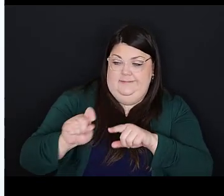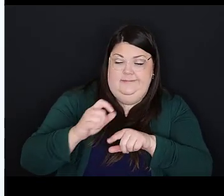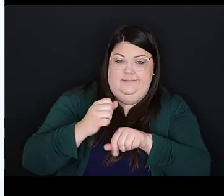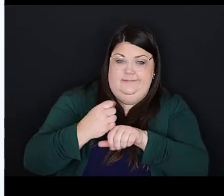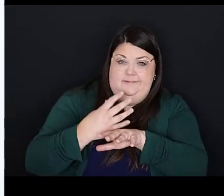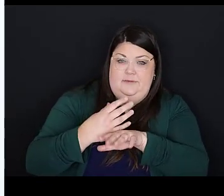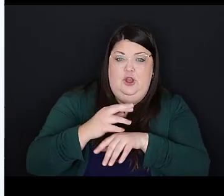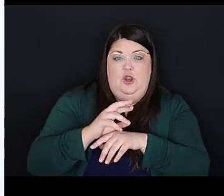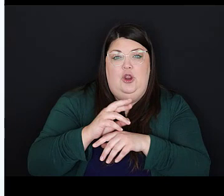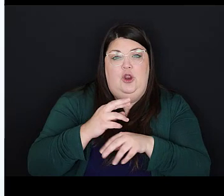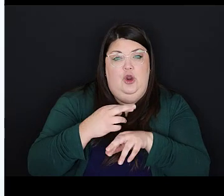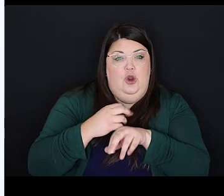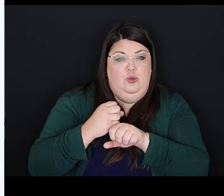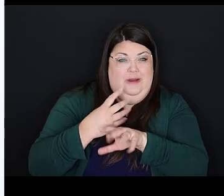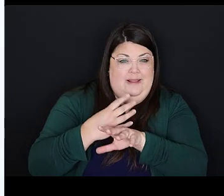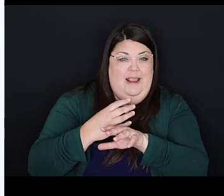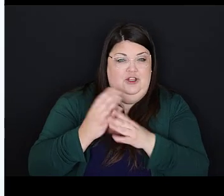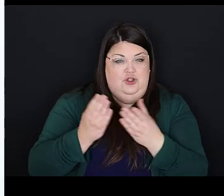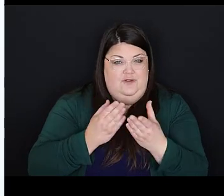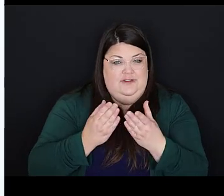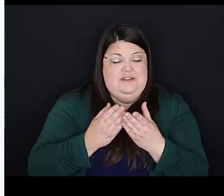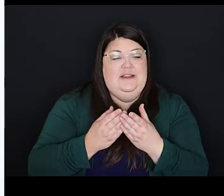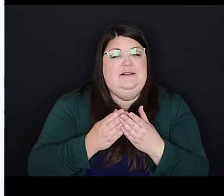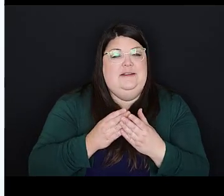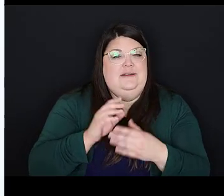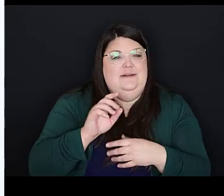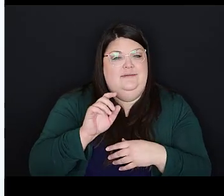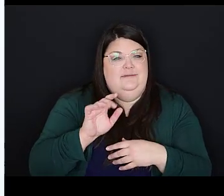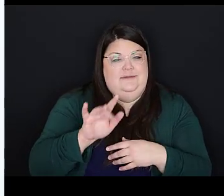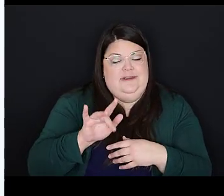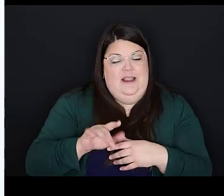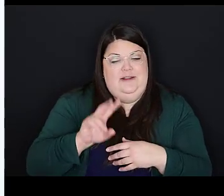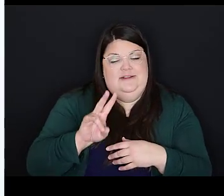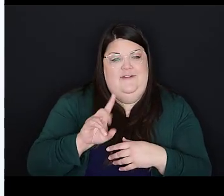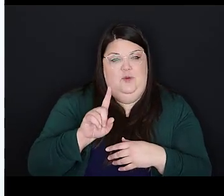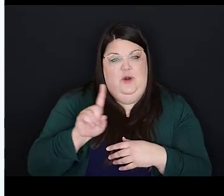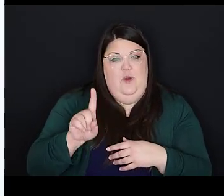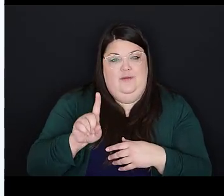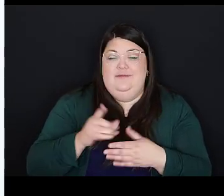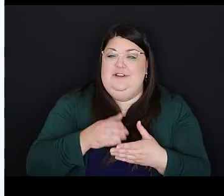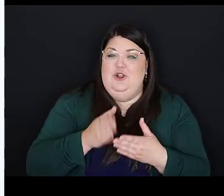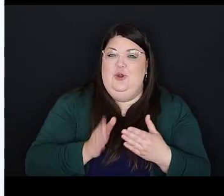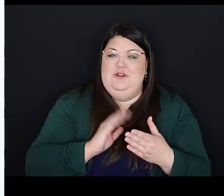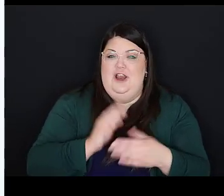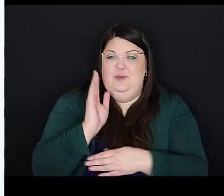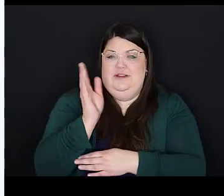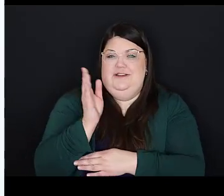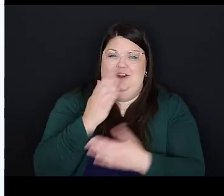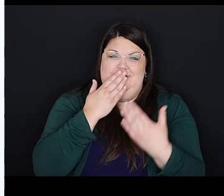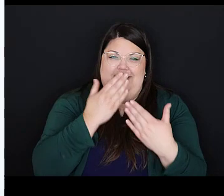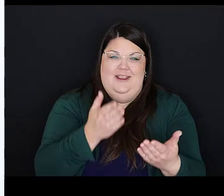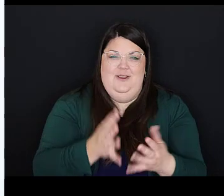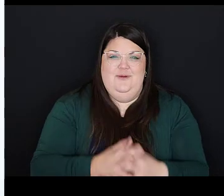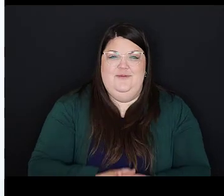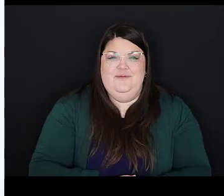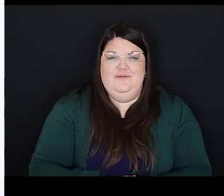relay services, please dial 7-1-1. This concludes our presentation. Thank you.